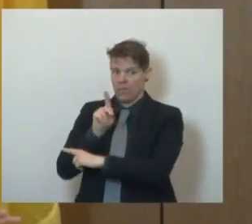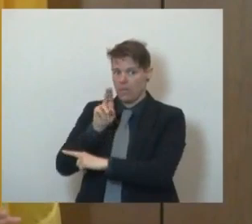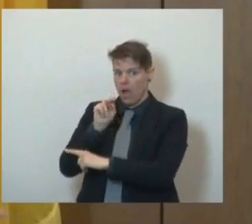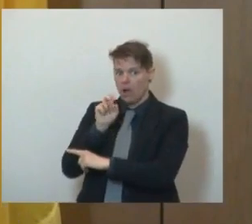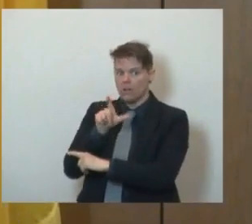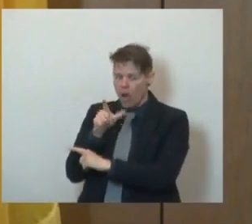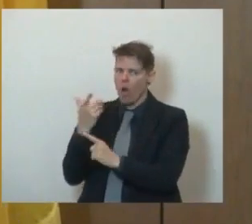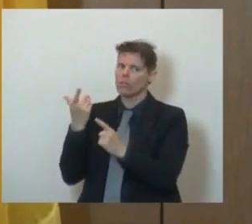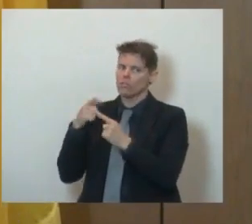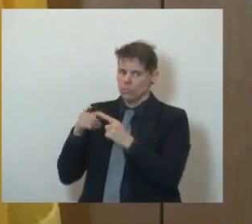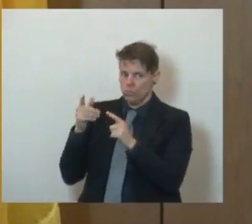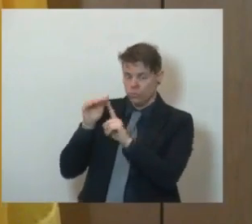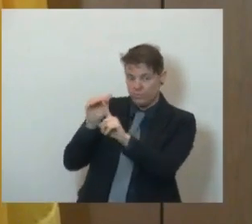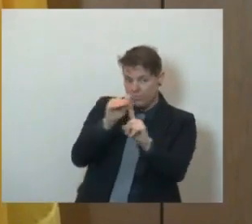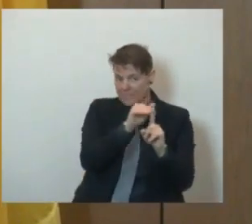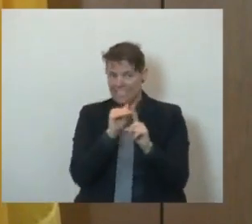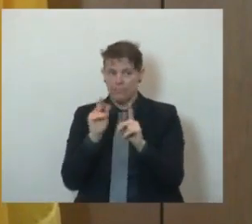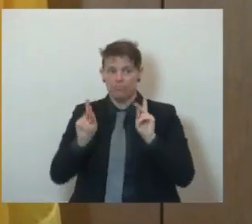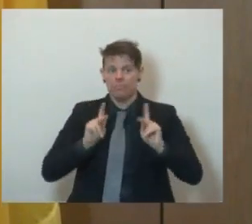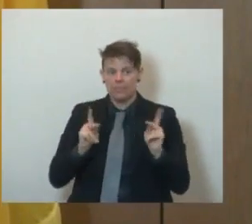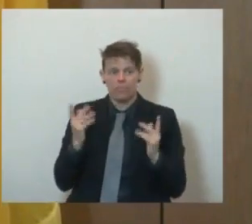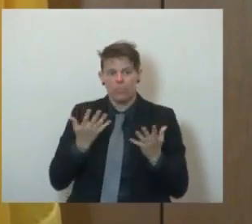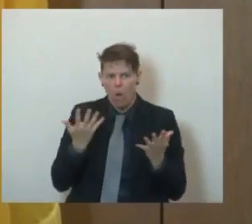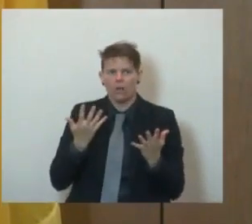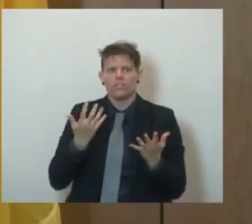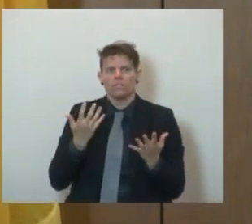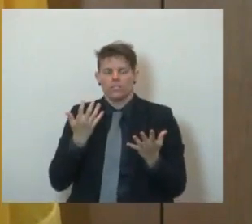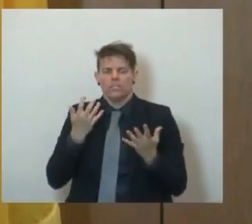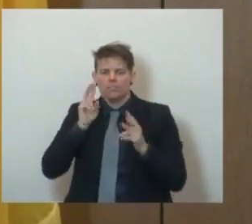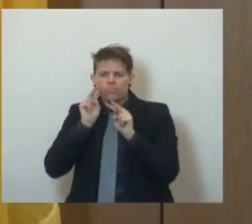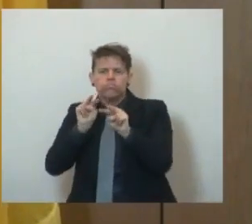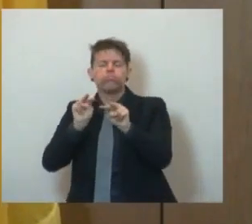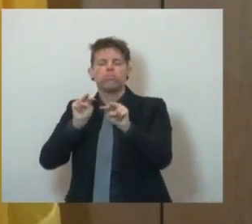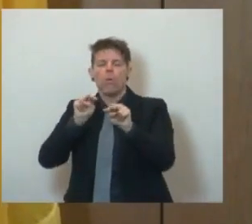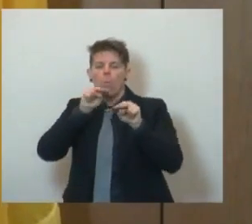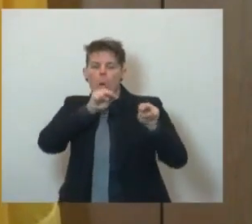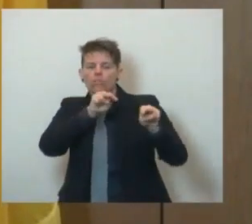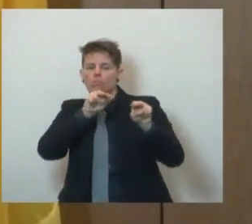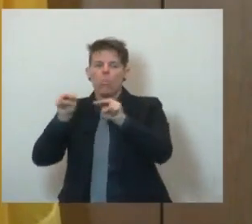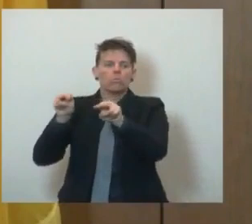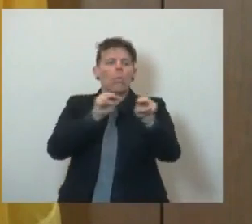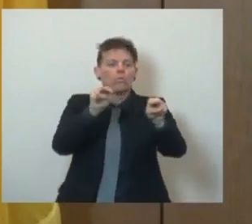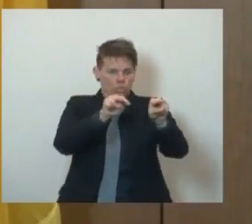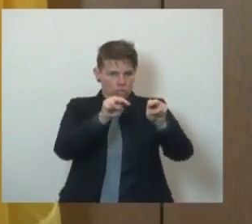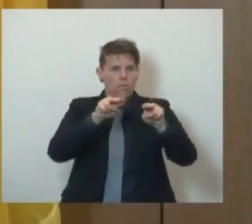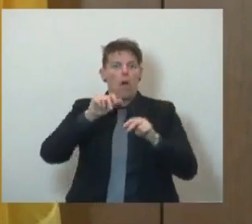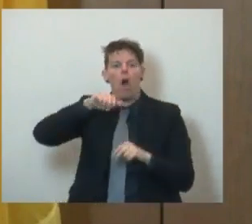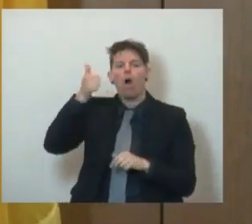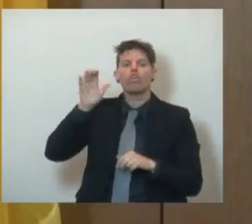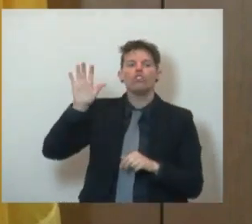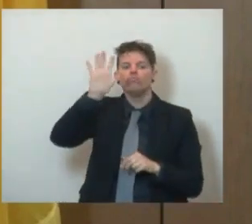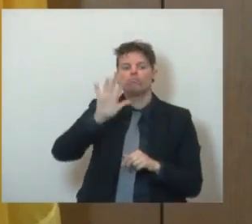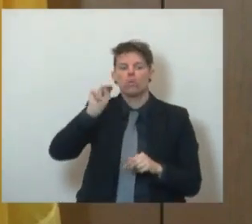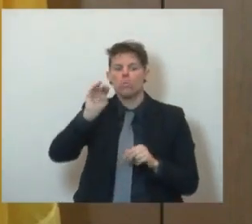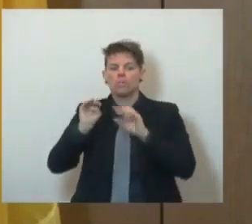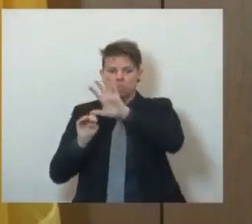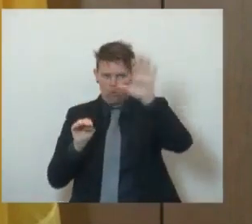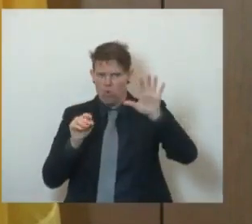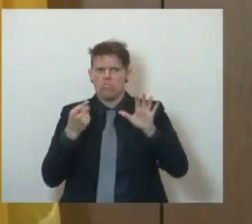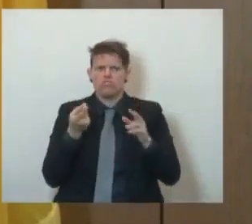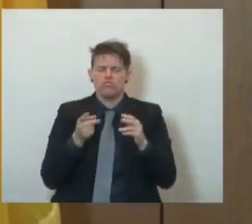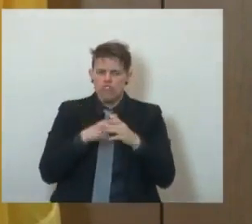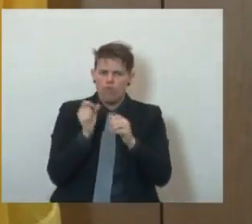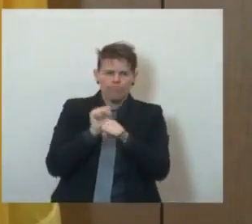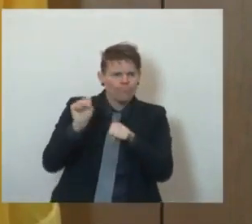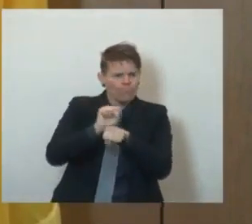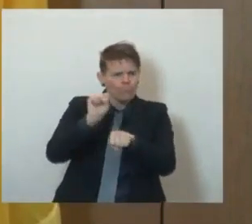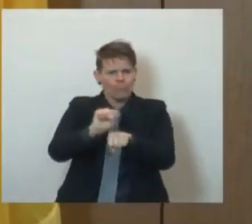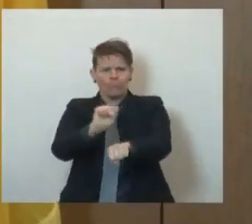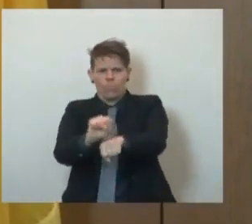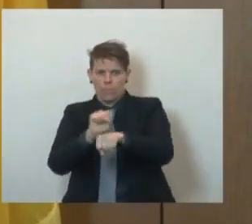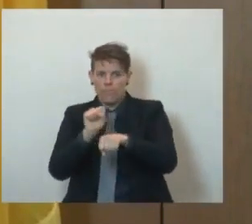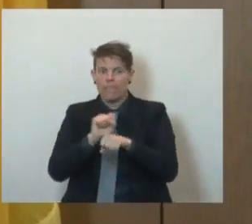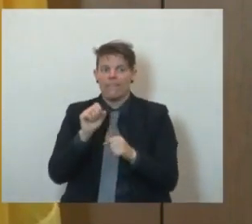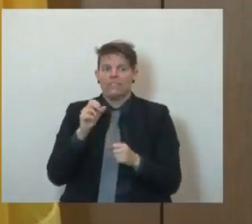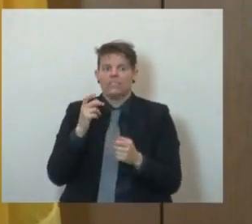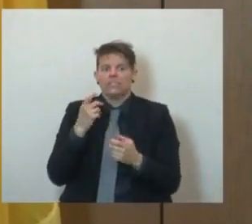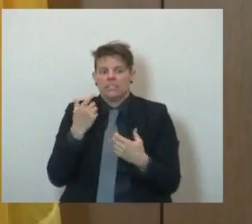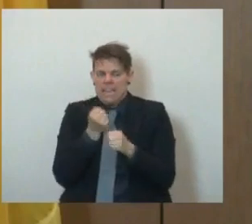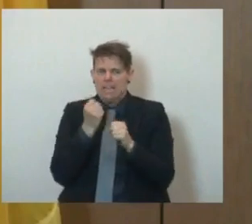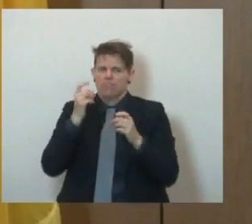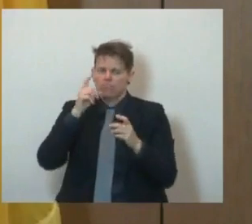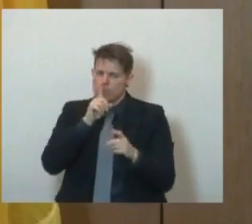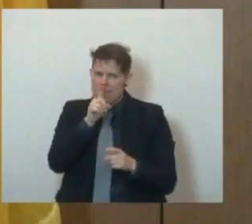WE’LL DO MORE OF THAT YOU SHOULD EXPECT SECRETARY KUNKEL TO REMIND PEOPLE THAT WE’RE NOW DOING WHAT WE CALL MORE SURVEILLANCE TESTING, BUT WE’RE SEEING OTHER INDUSTRIES STEP UP